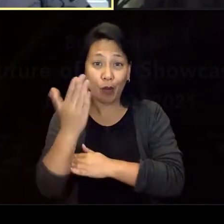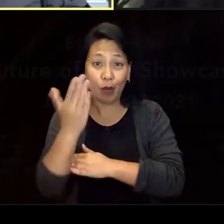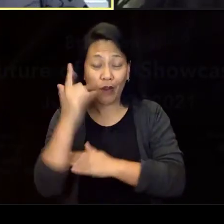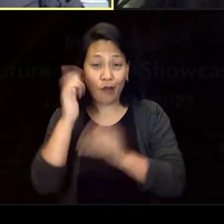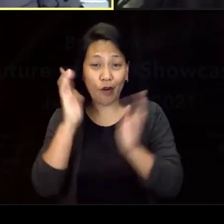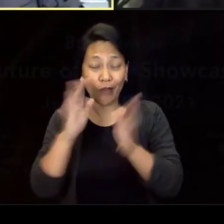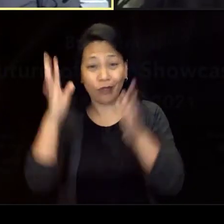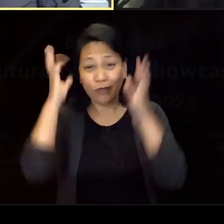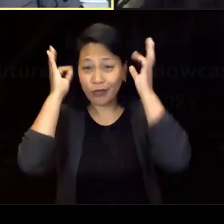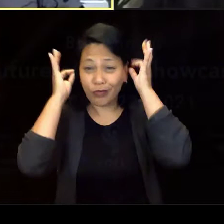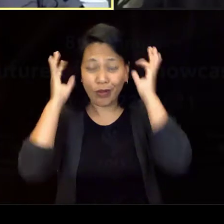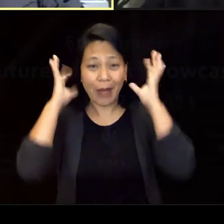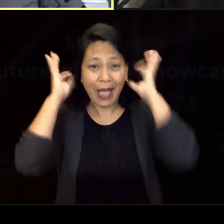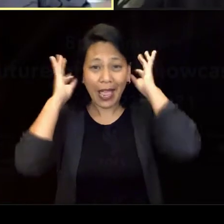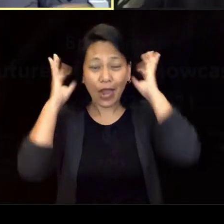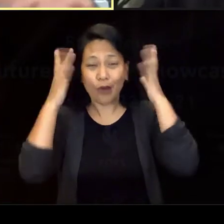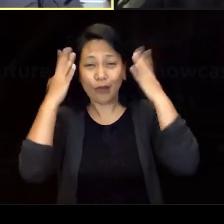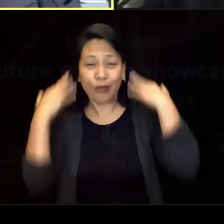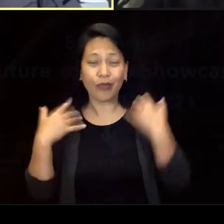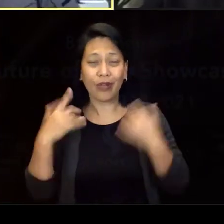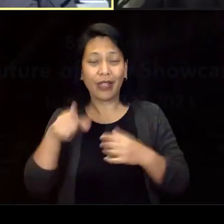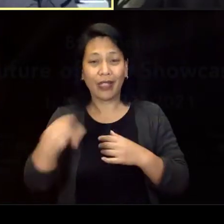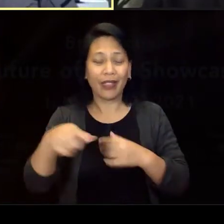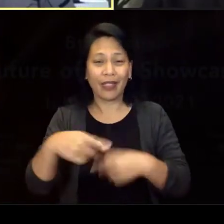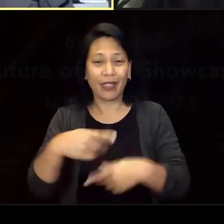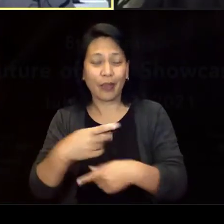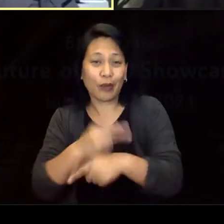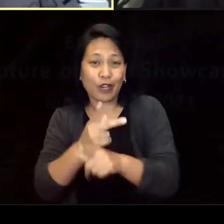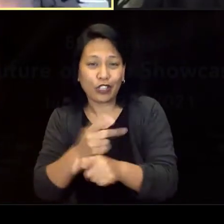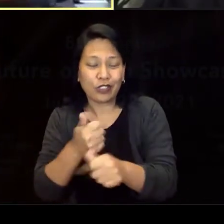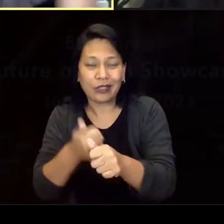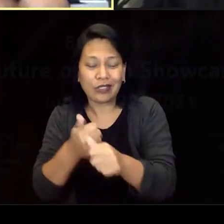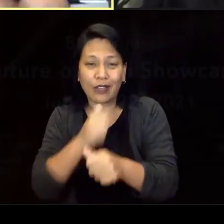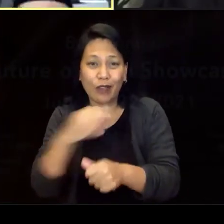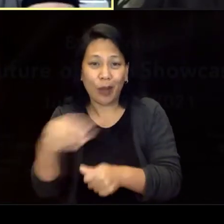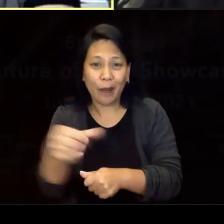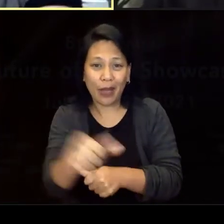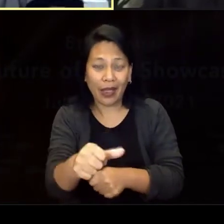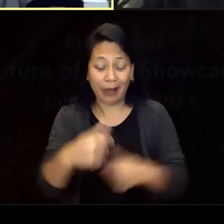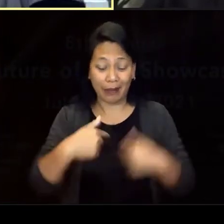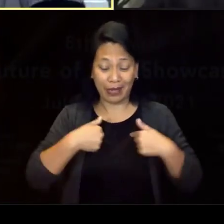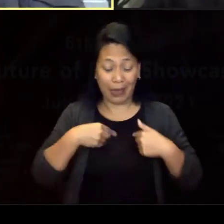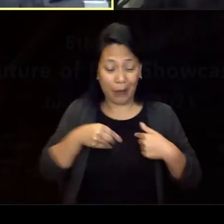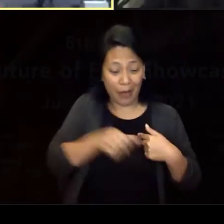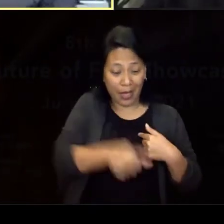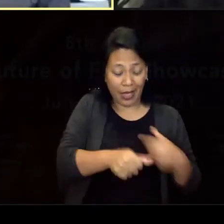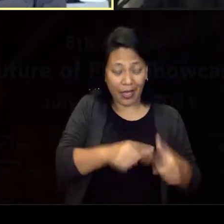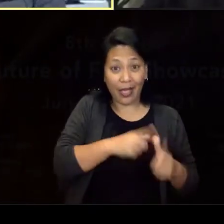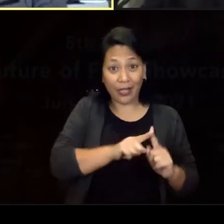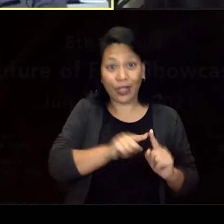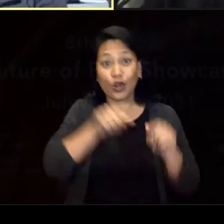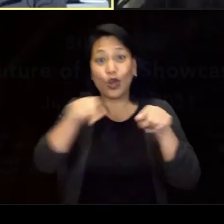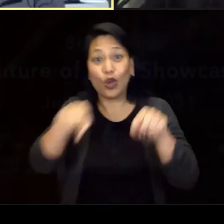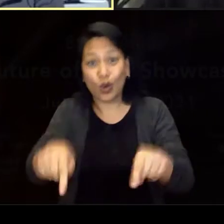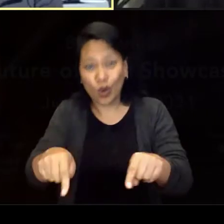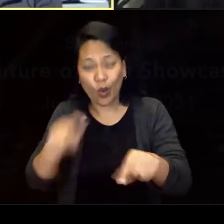And none of that was covered and I had to pay for that out-of-pocket and then go to set. Like crazy!